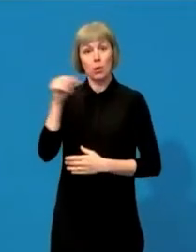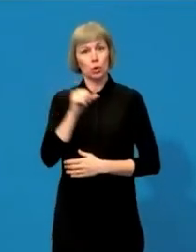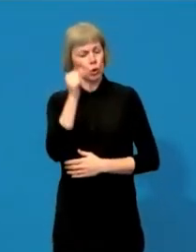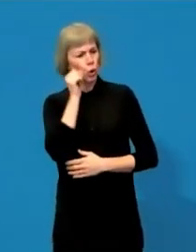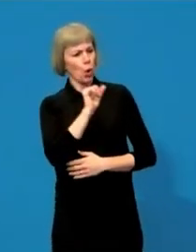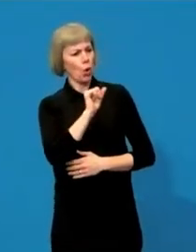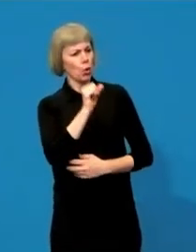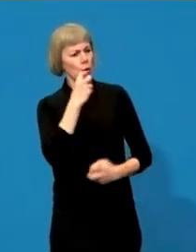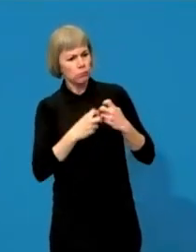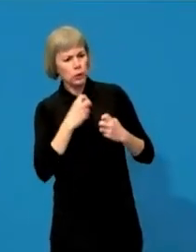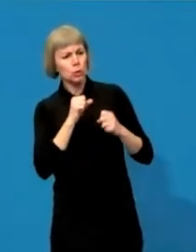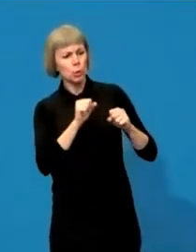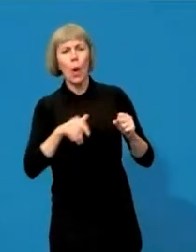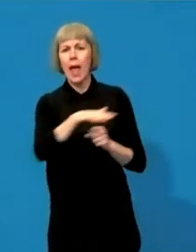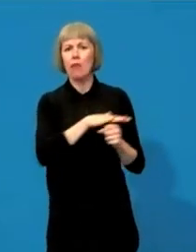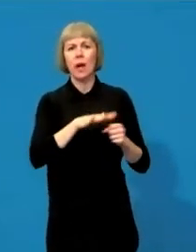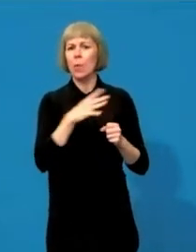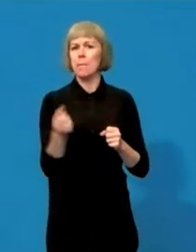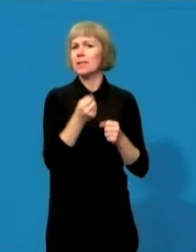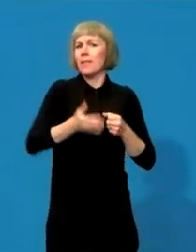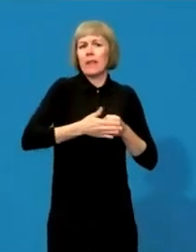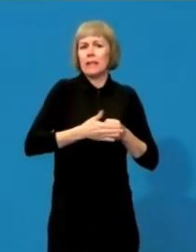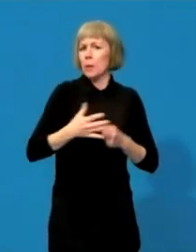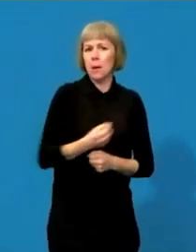that something has to be done about. I thank you very much.